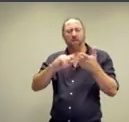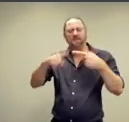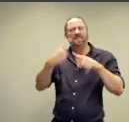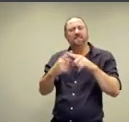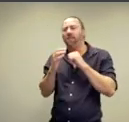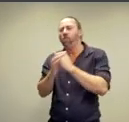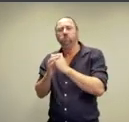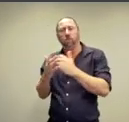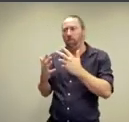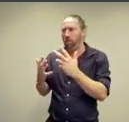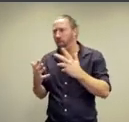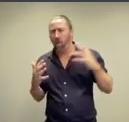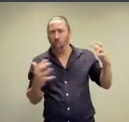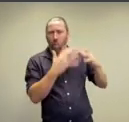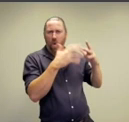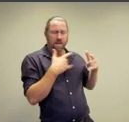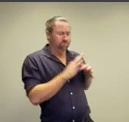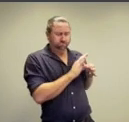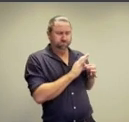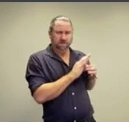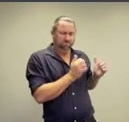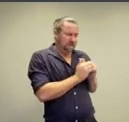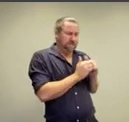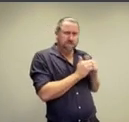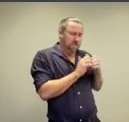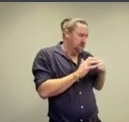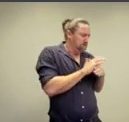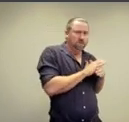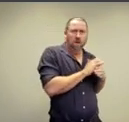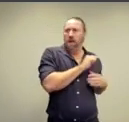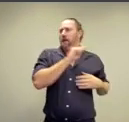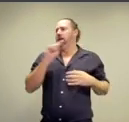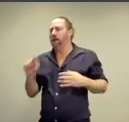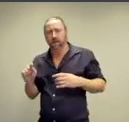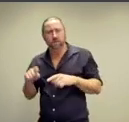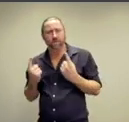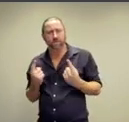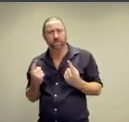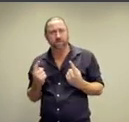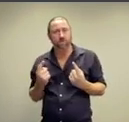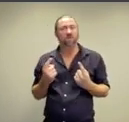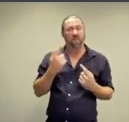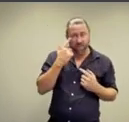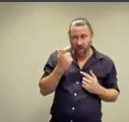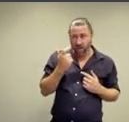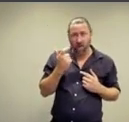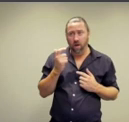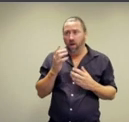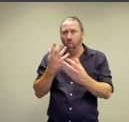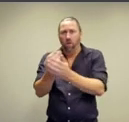friendships that, you know, that really got them through their experience as, you know, serving in a war. Instead,